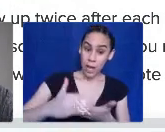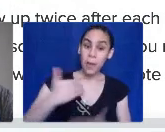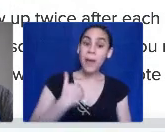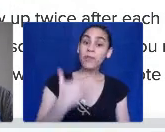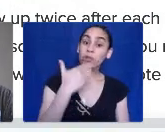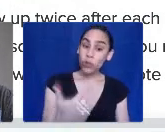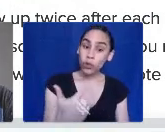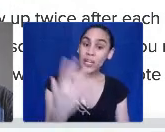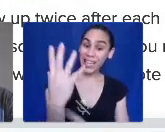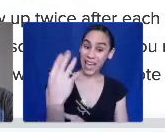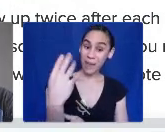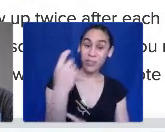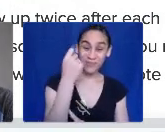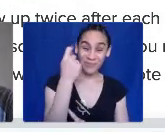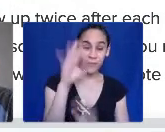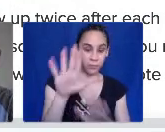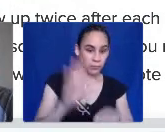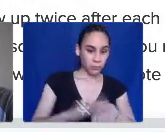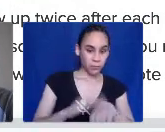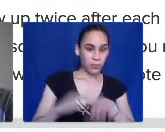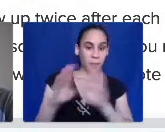be aware of the background so i actually purchased a background that's professional